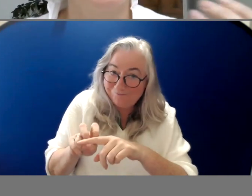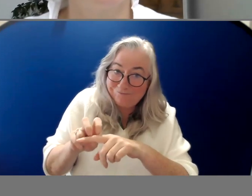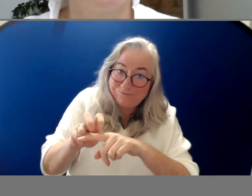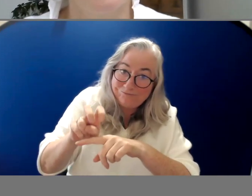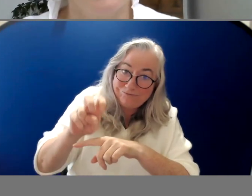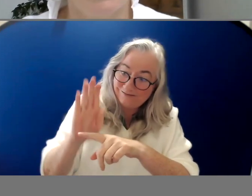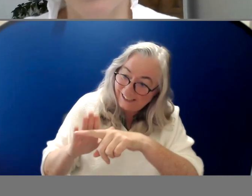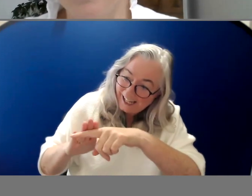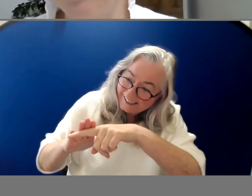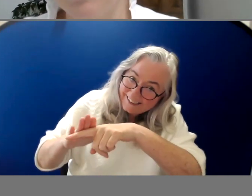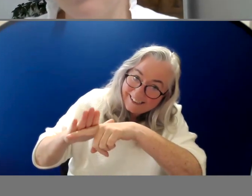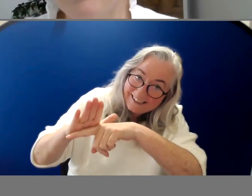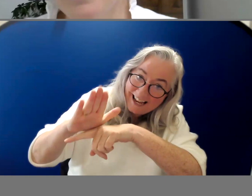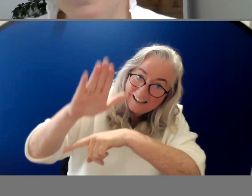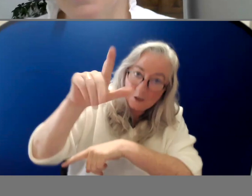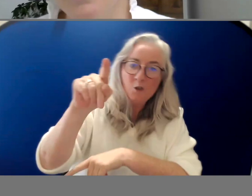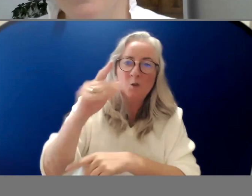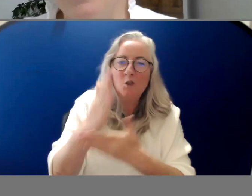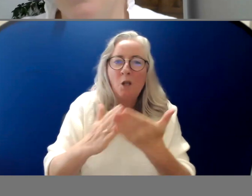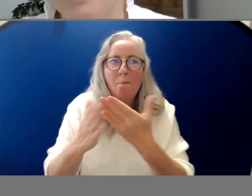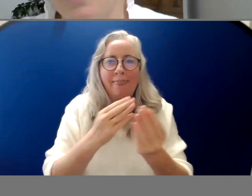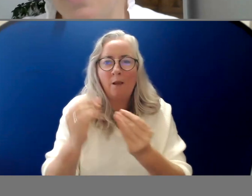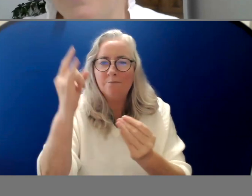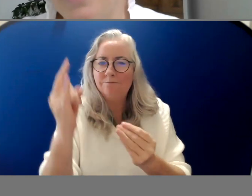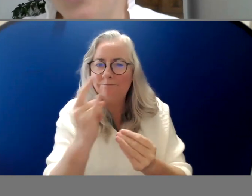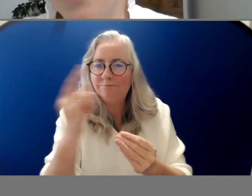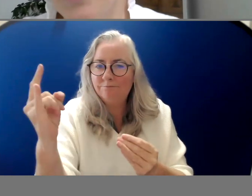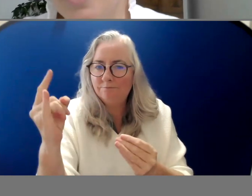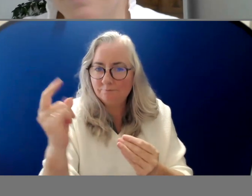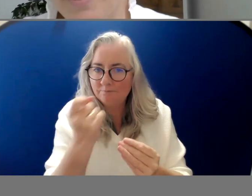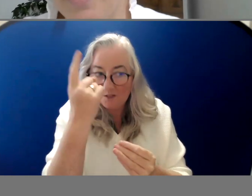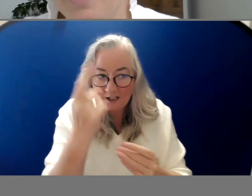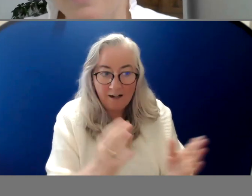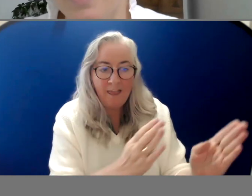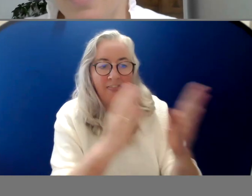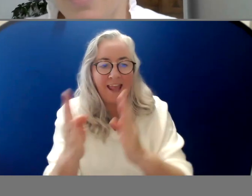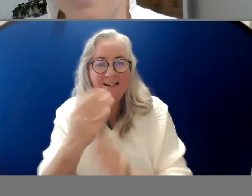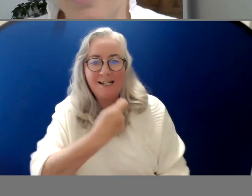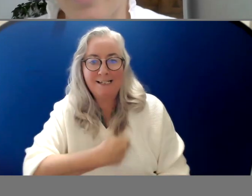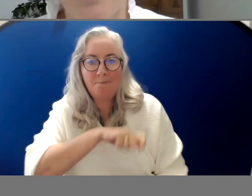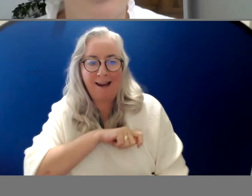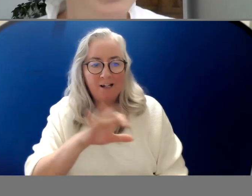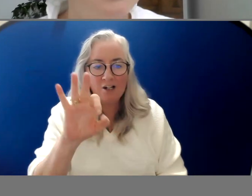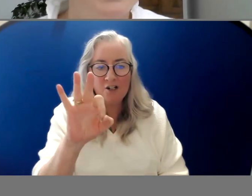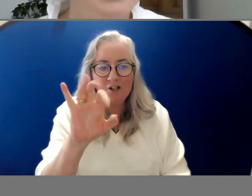ascent to something sacred and again in Gerona in Spain Catholic Cathedral doing something